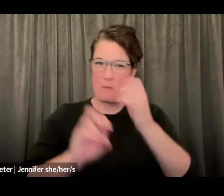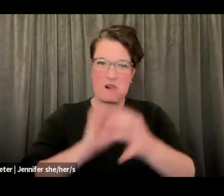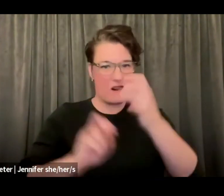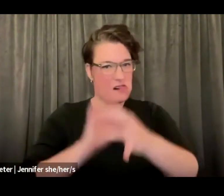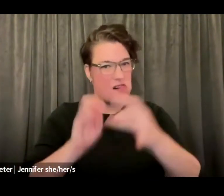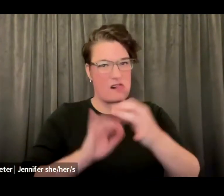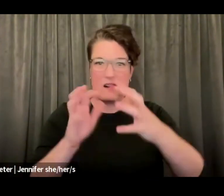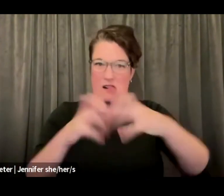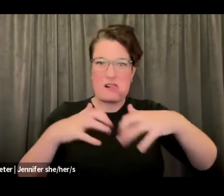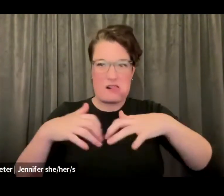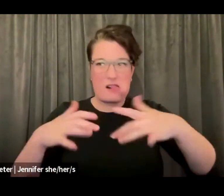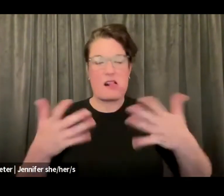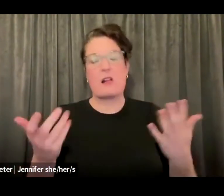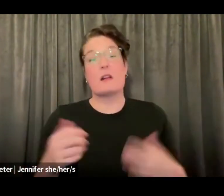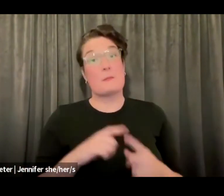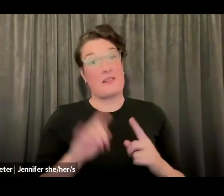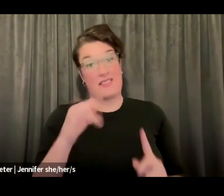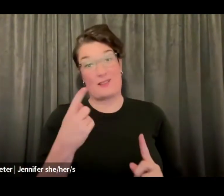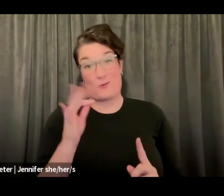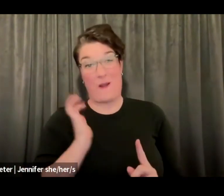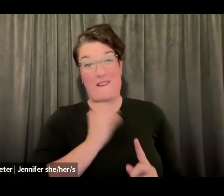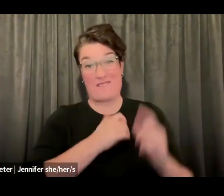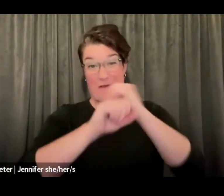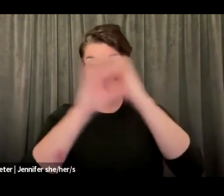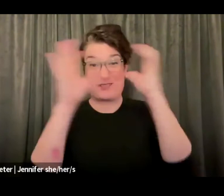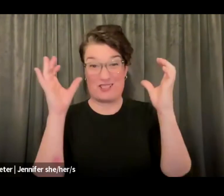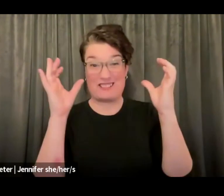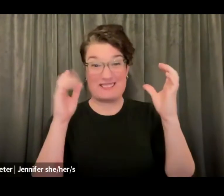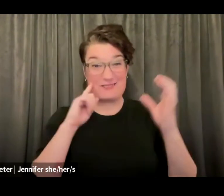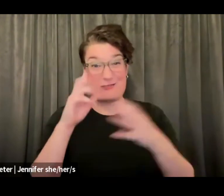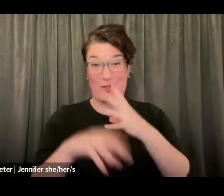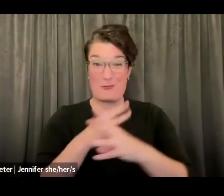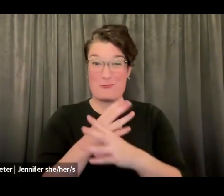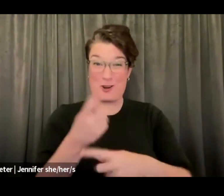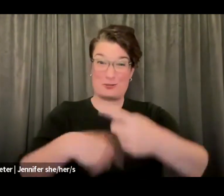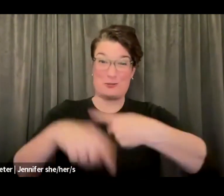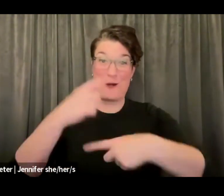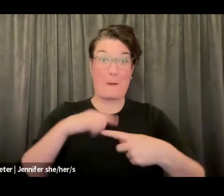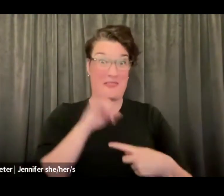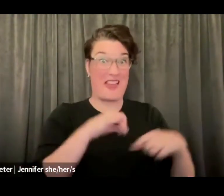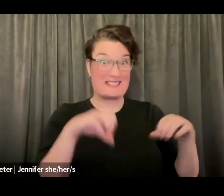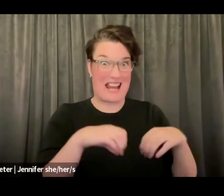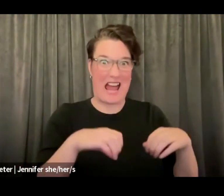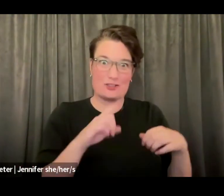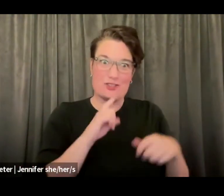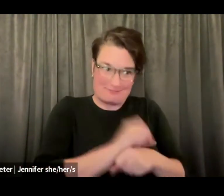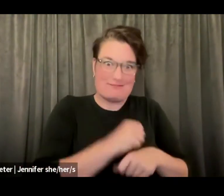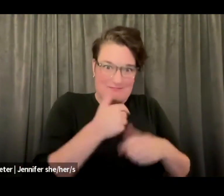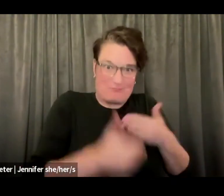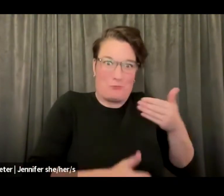one of our visions of the world to come, that is in action in process happening.